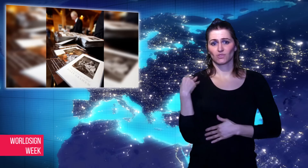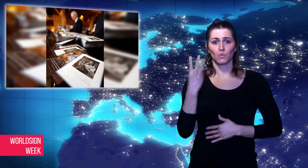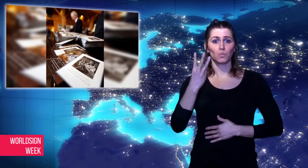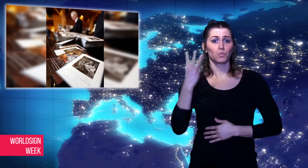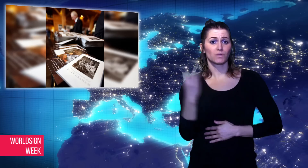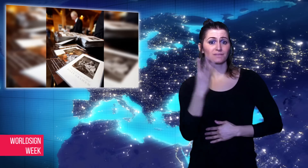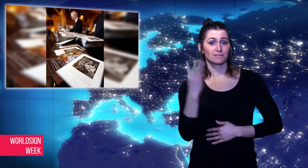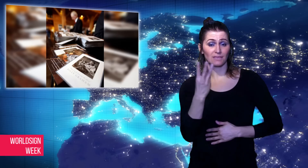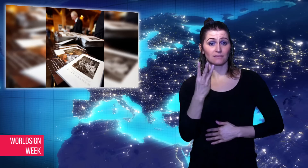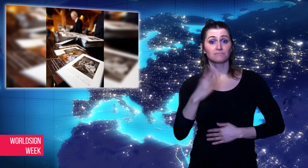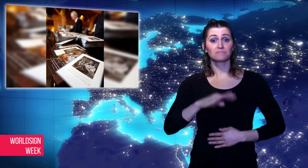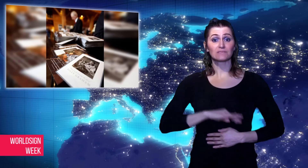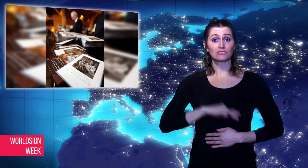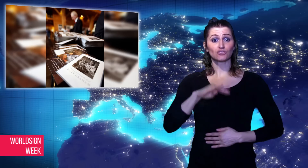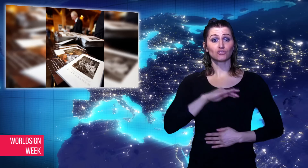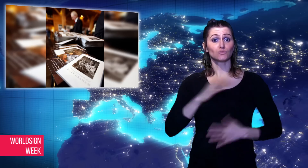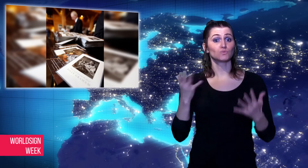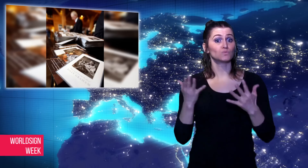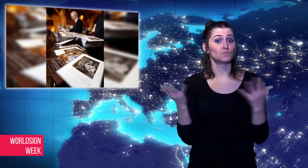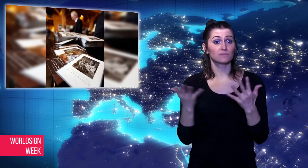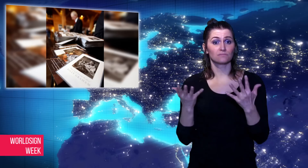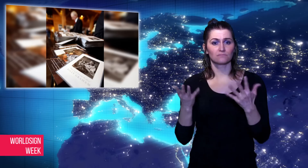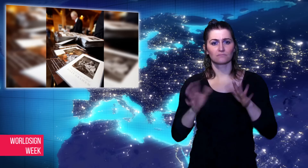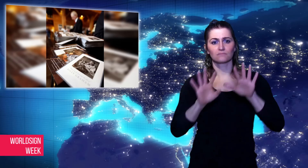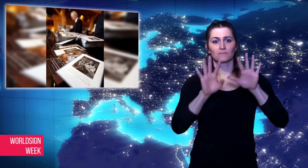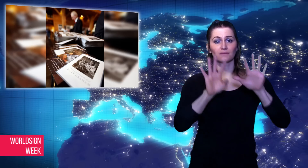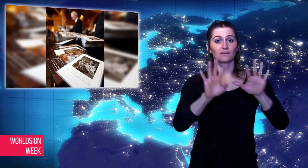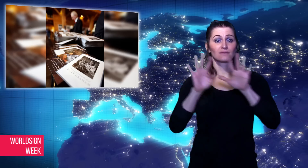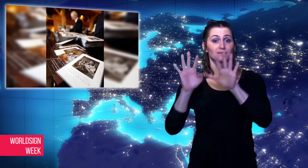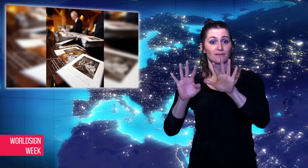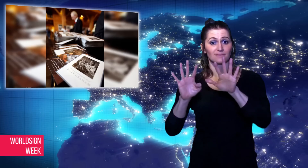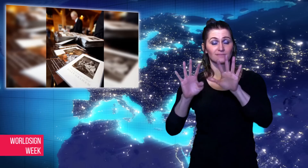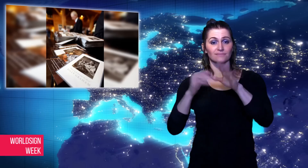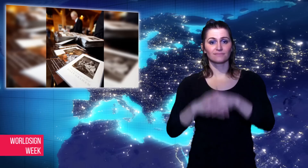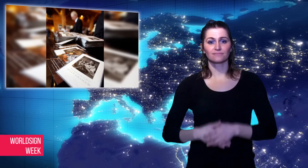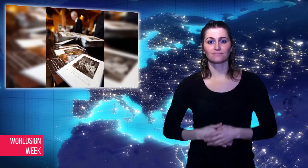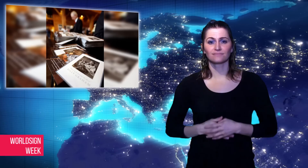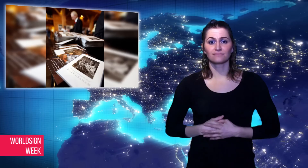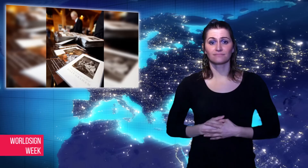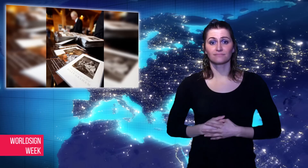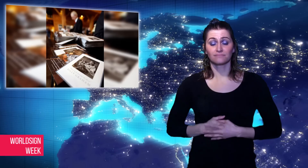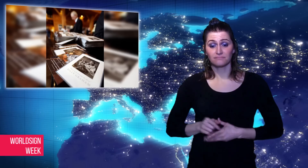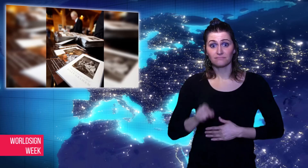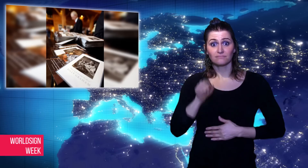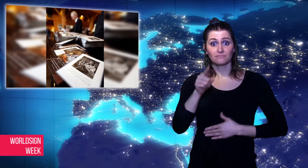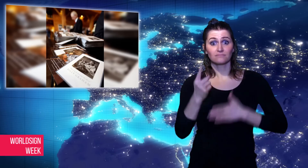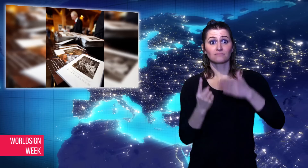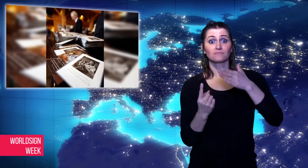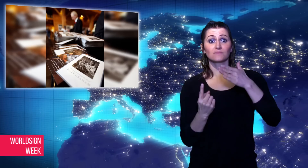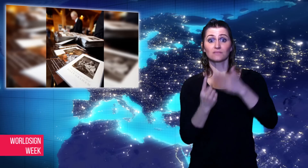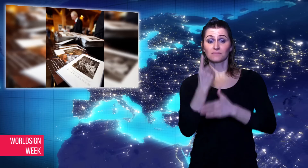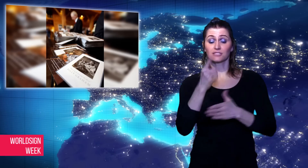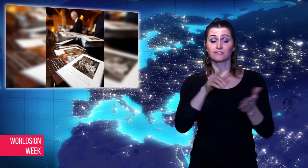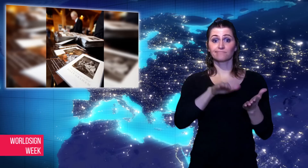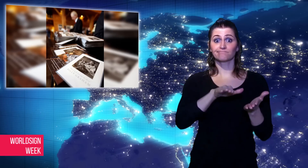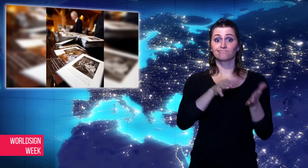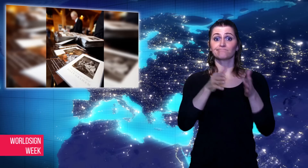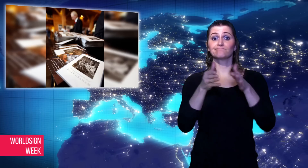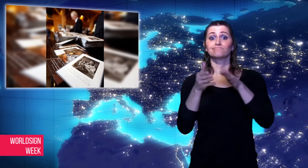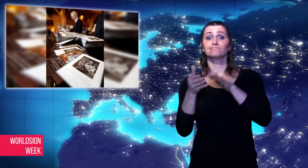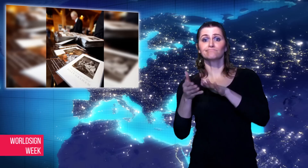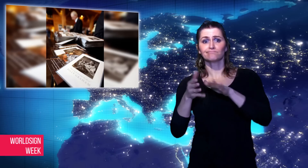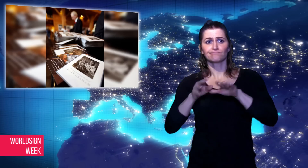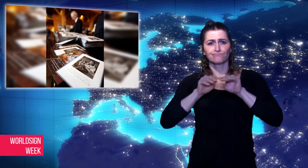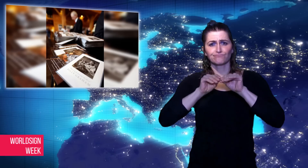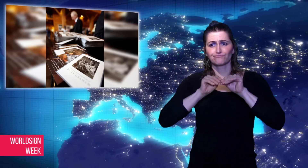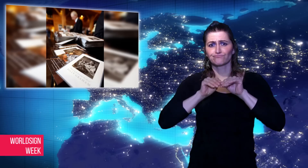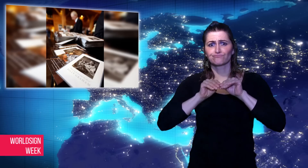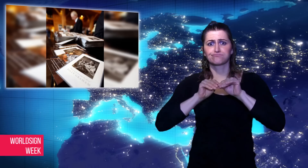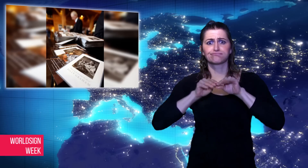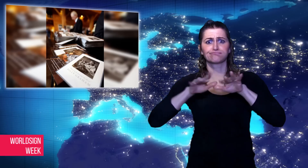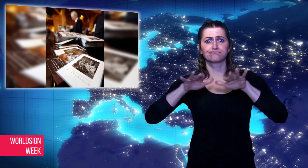in his sleep last Wednesday at the age of